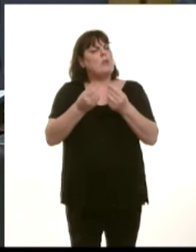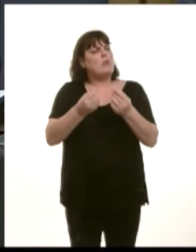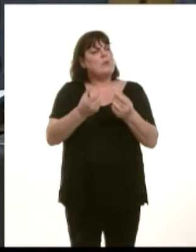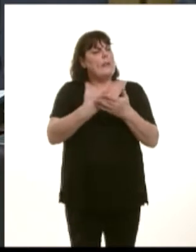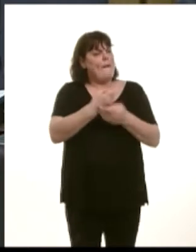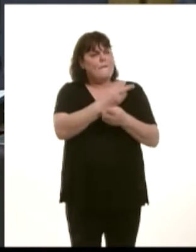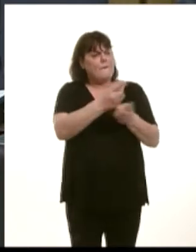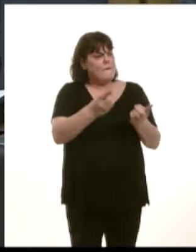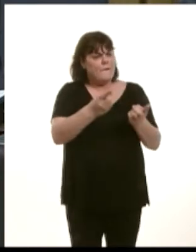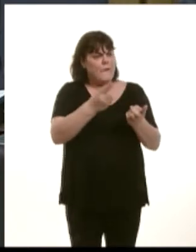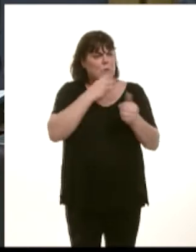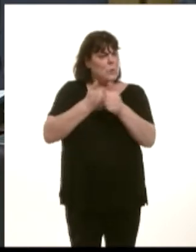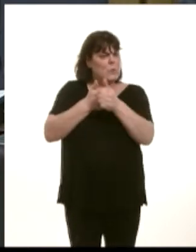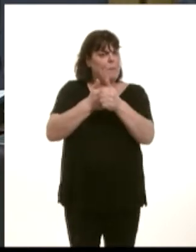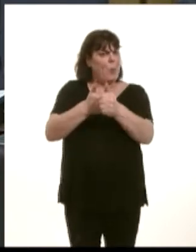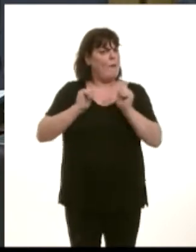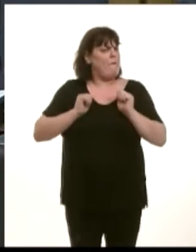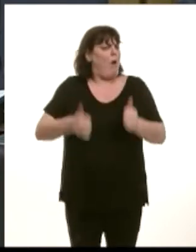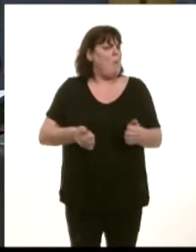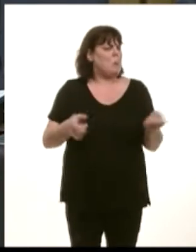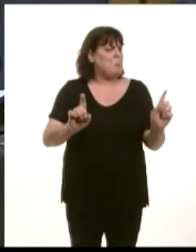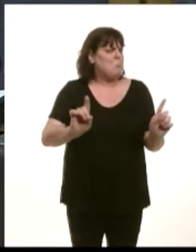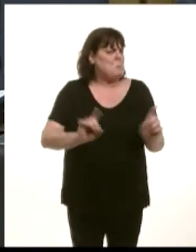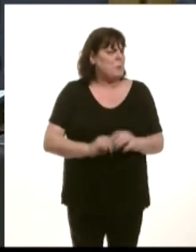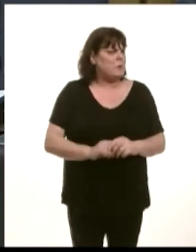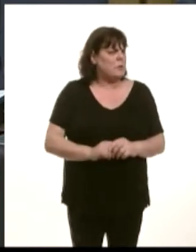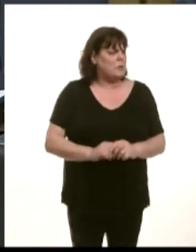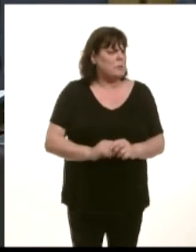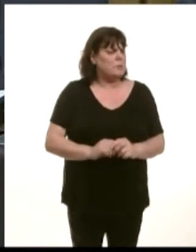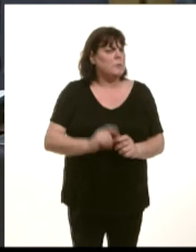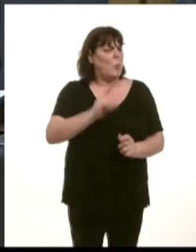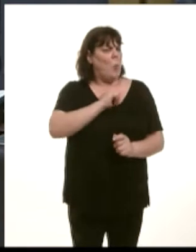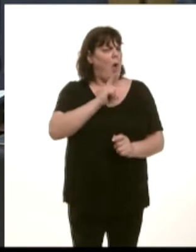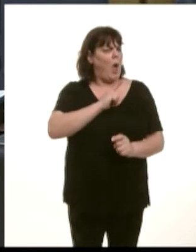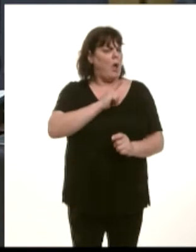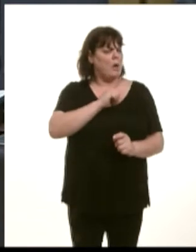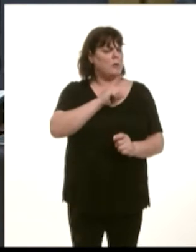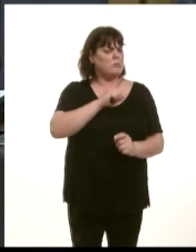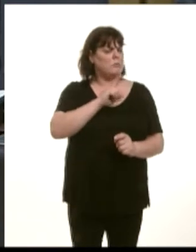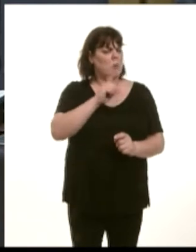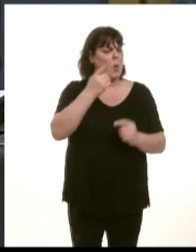providing now to the agriculture department to ensure that decisions and measures are